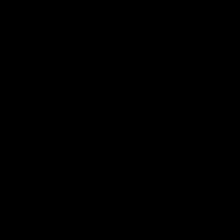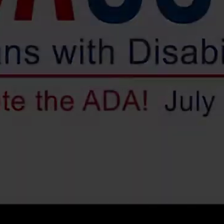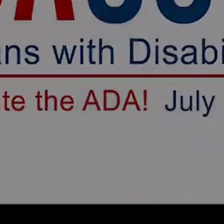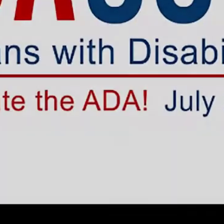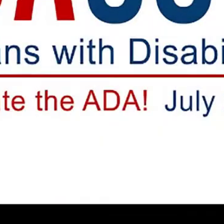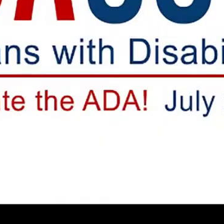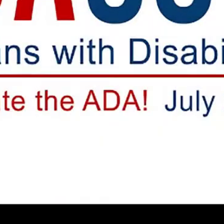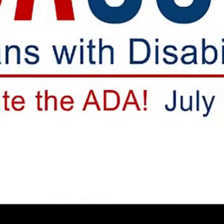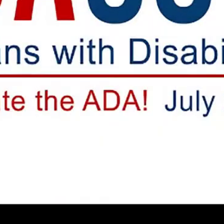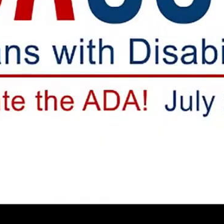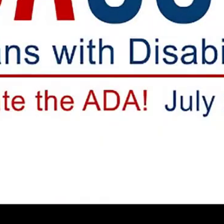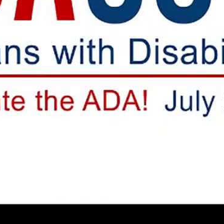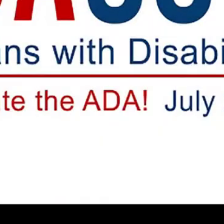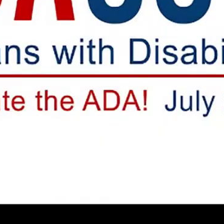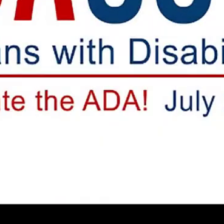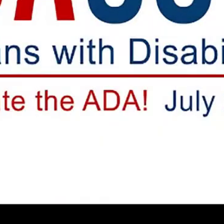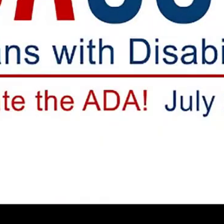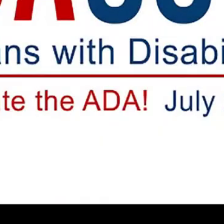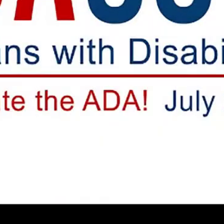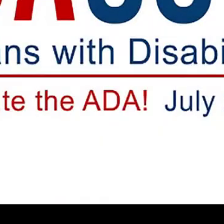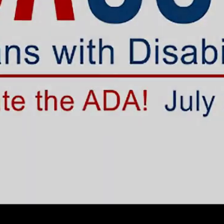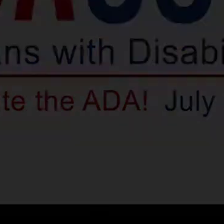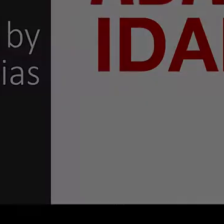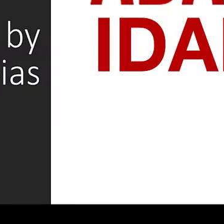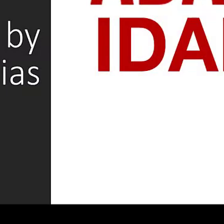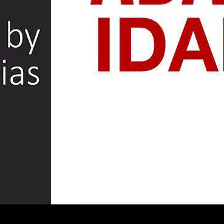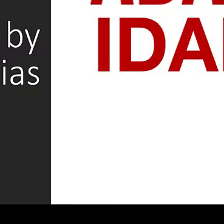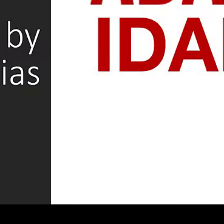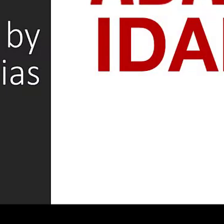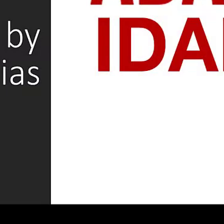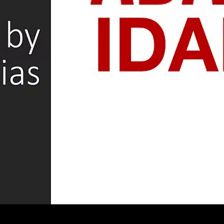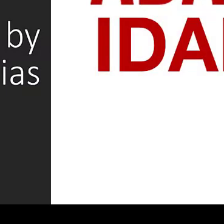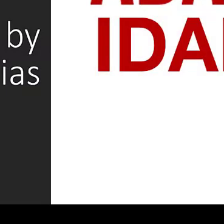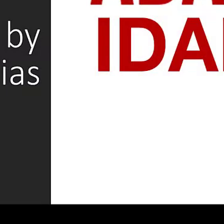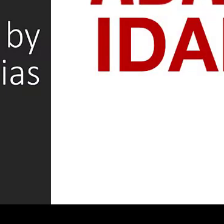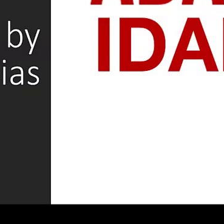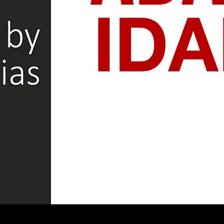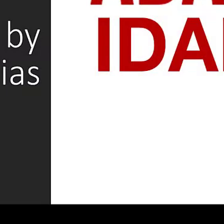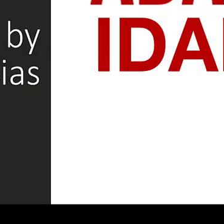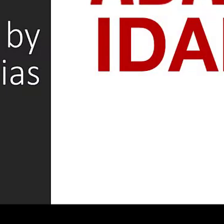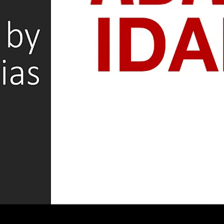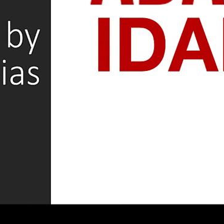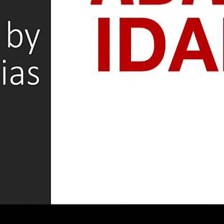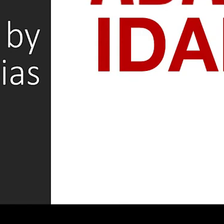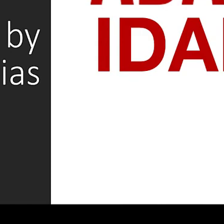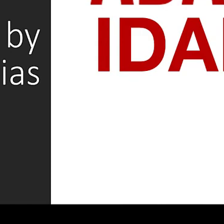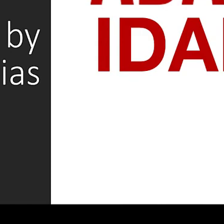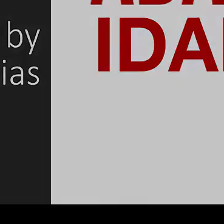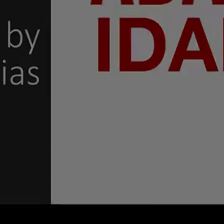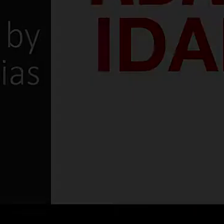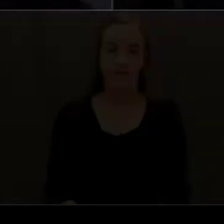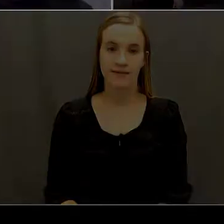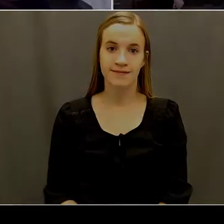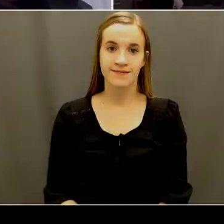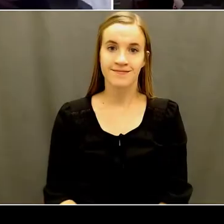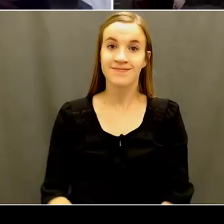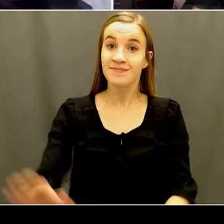ADA 30 Idaho. Interview Series: Maria Town interviewed by Fanisee Bias